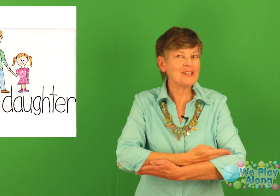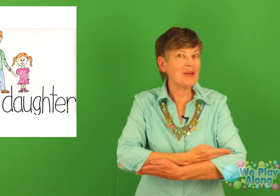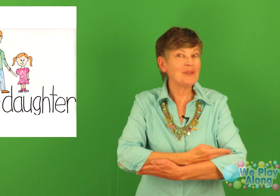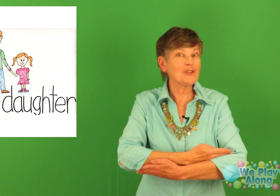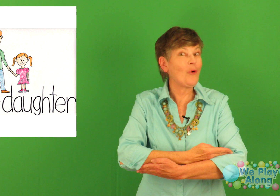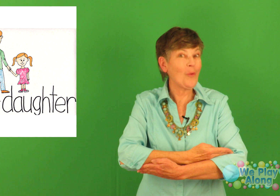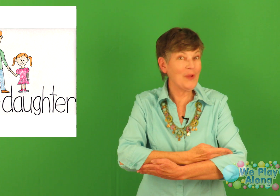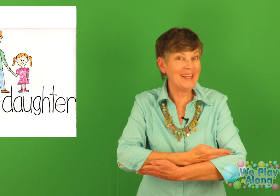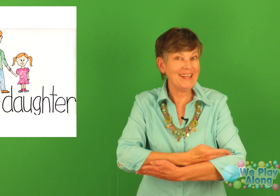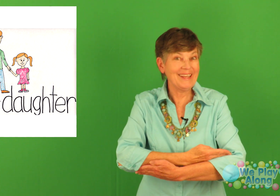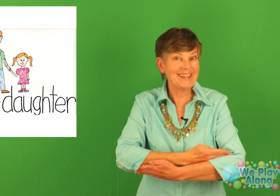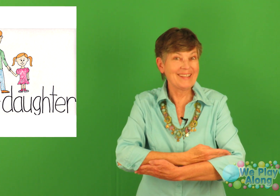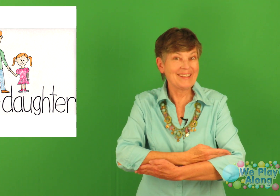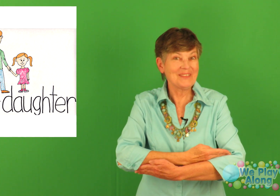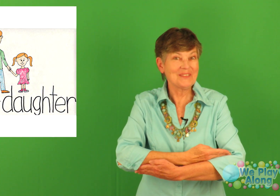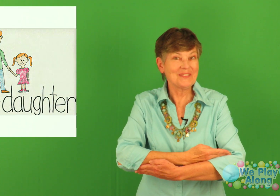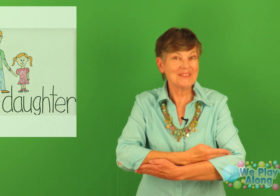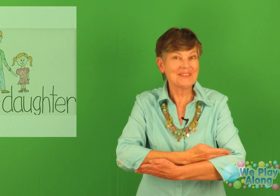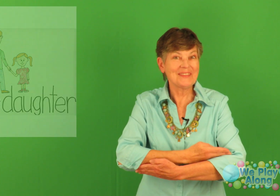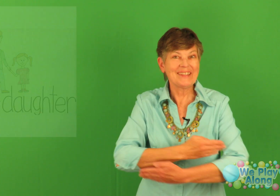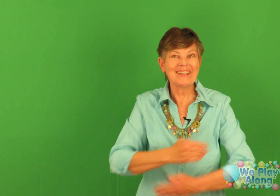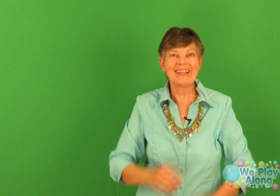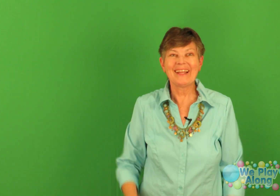name is Corinne